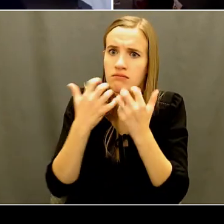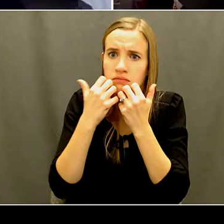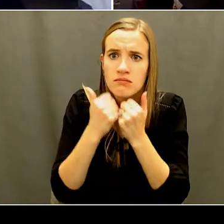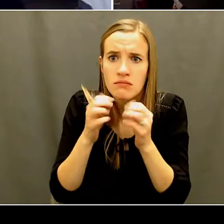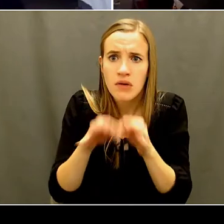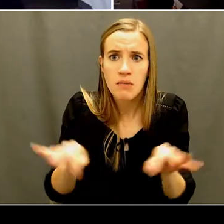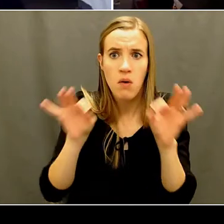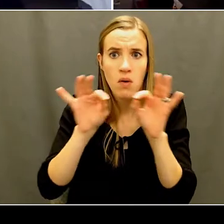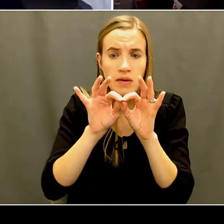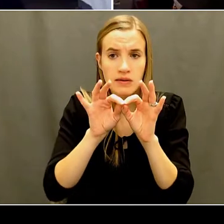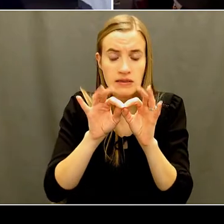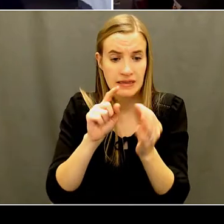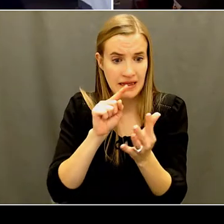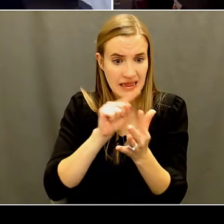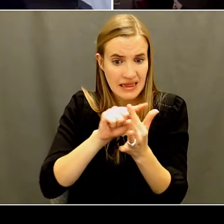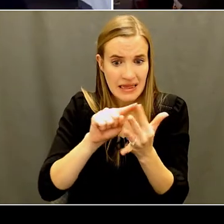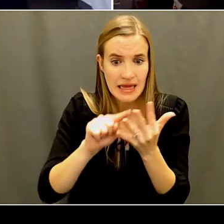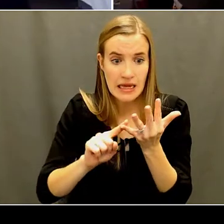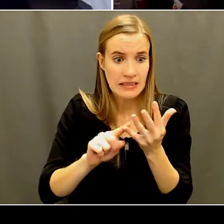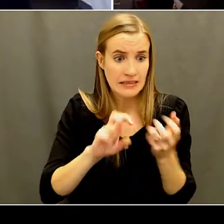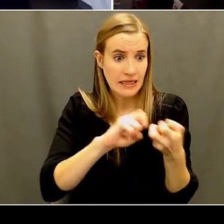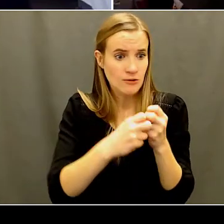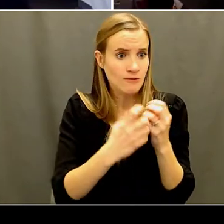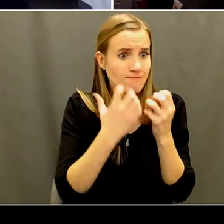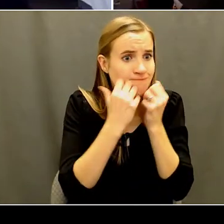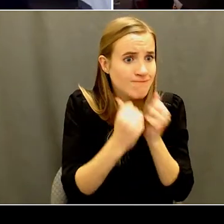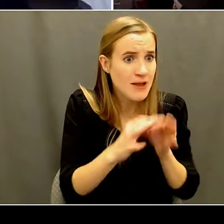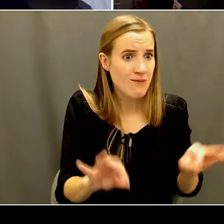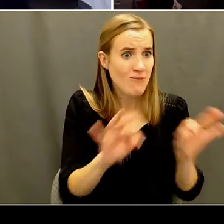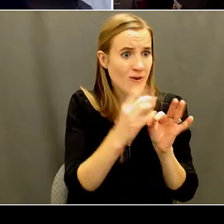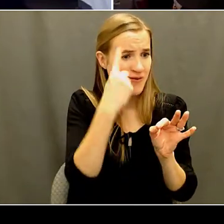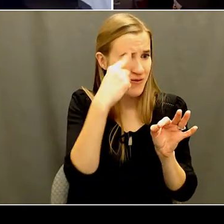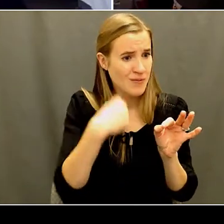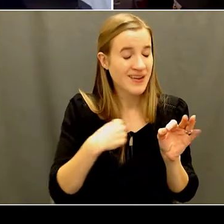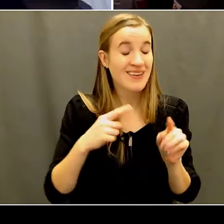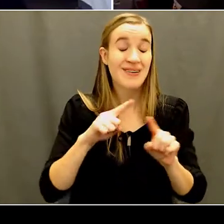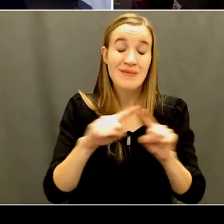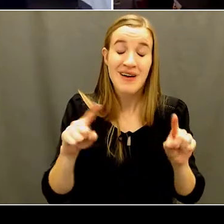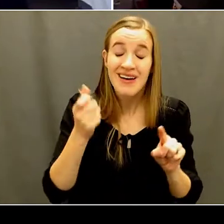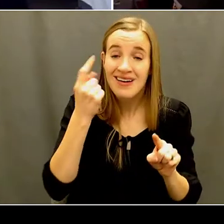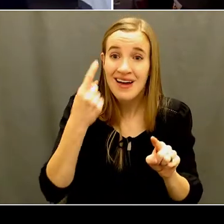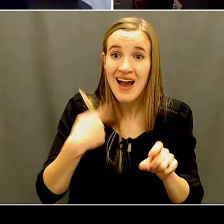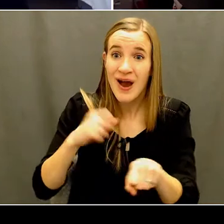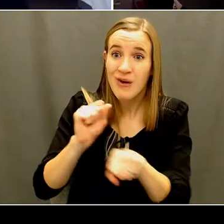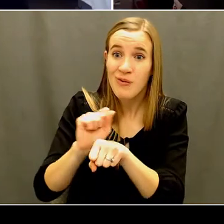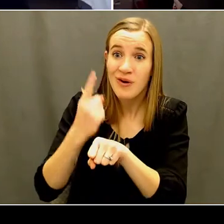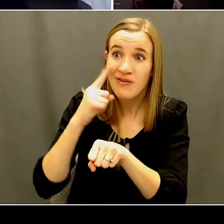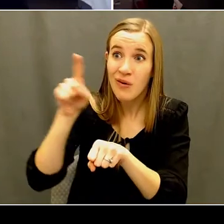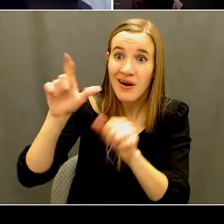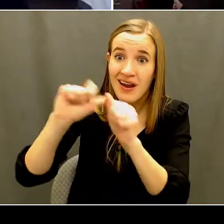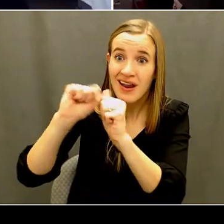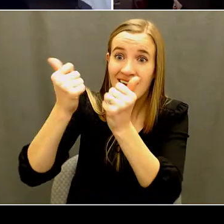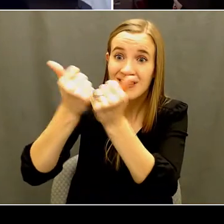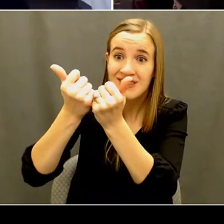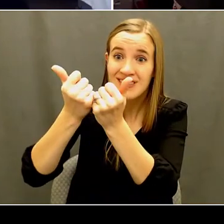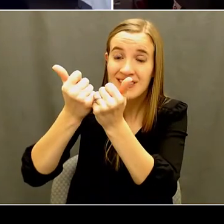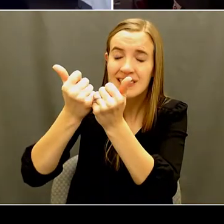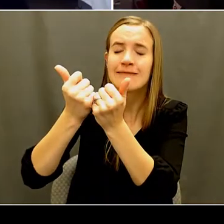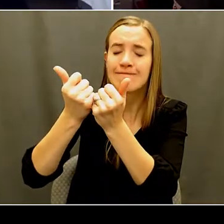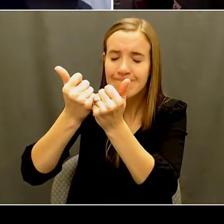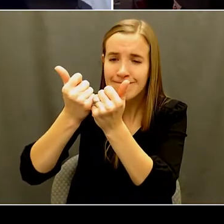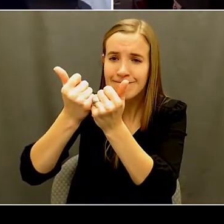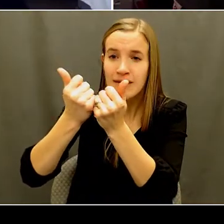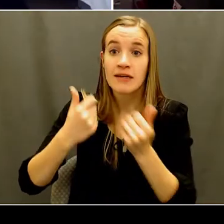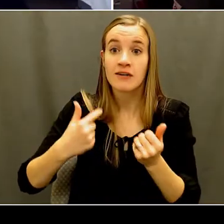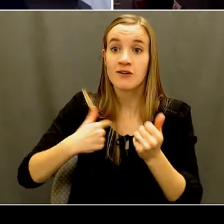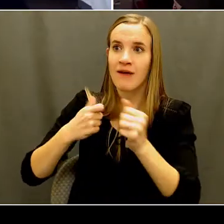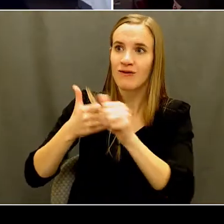the position myself. And so, after about two-and-a-half-ish years, maybe